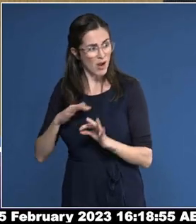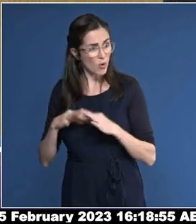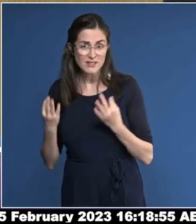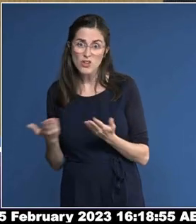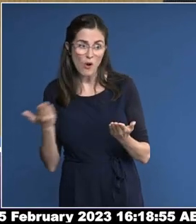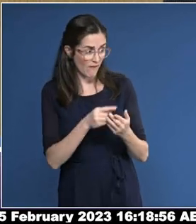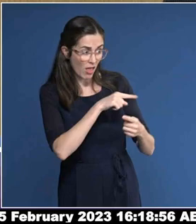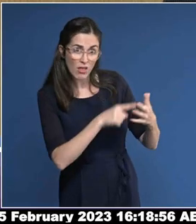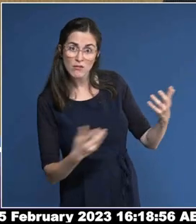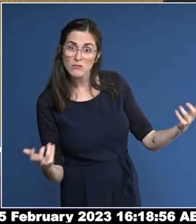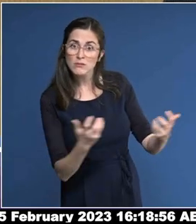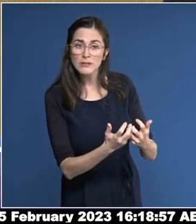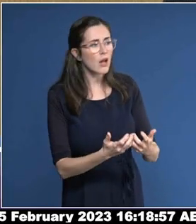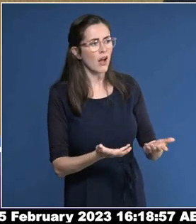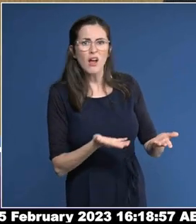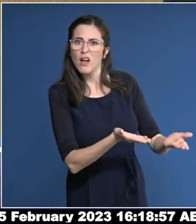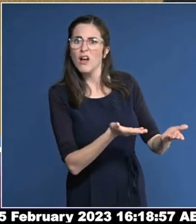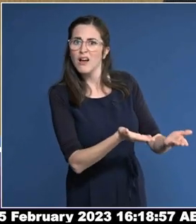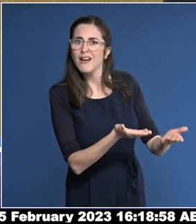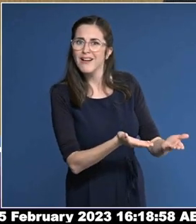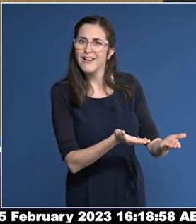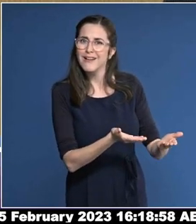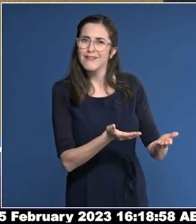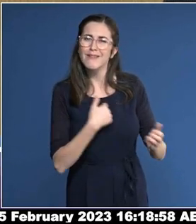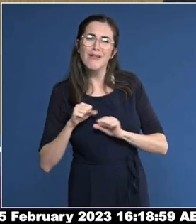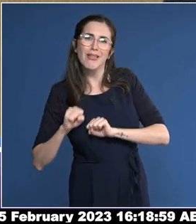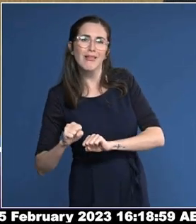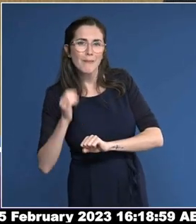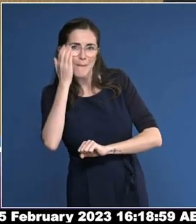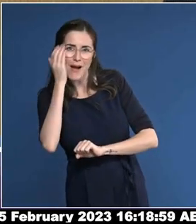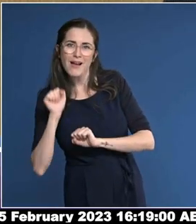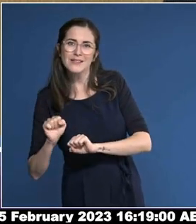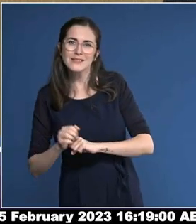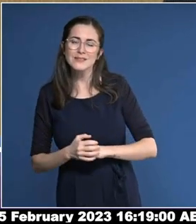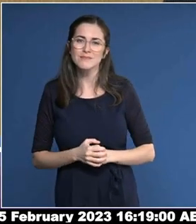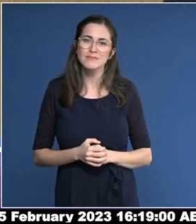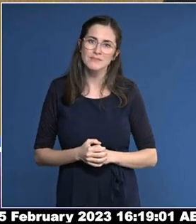There is likely to be a range of policy - and we have seen examples of this - policy